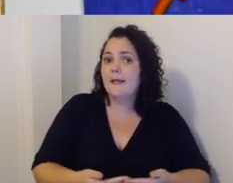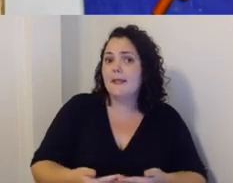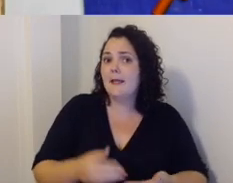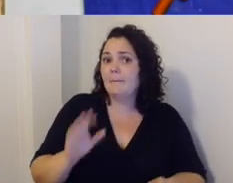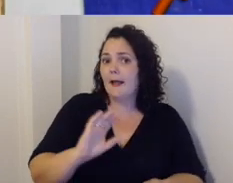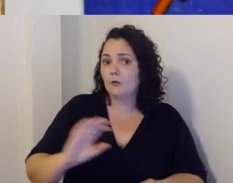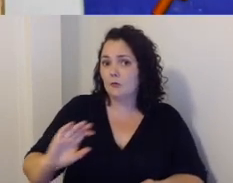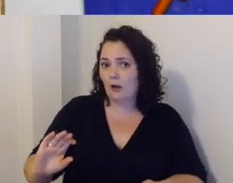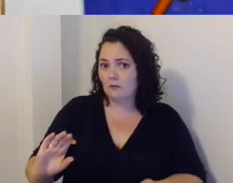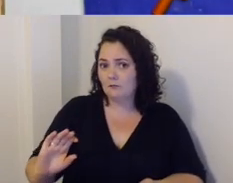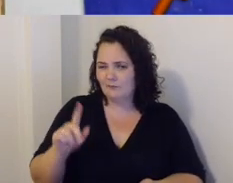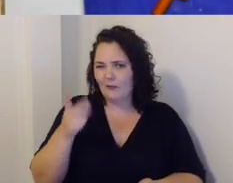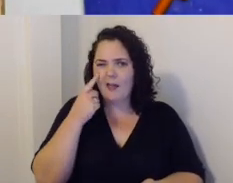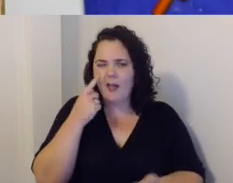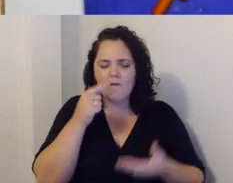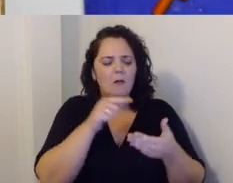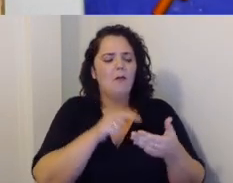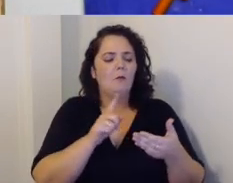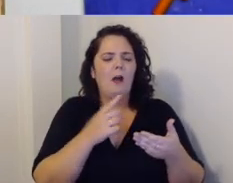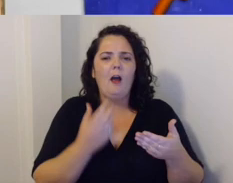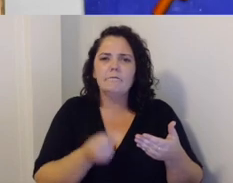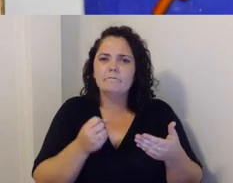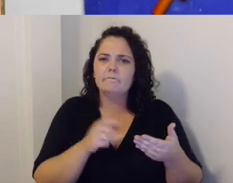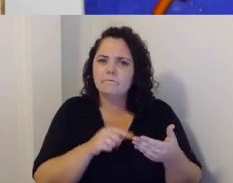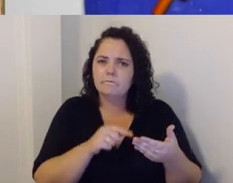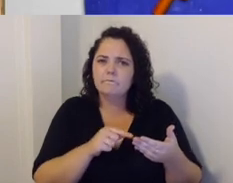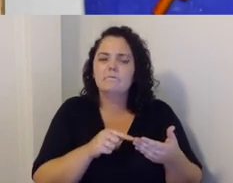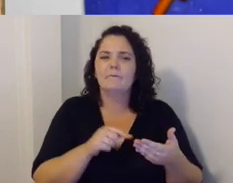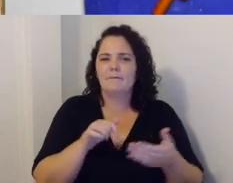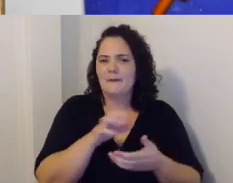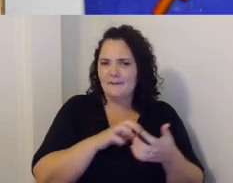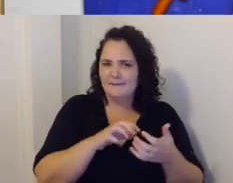of talcum powder, you can look at the ingredients on your baby powder, and this which is cornstarch.